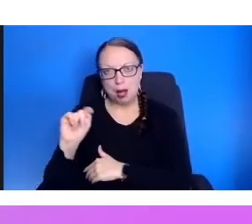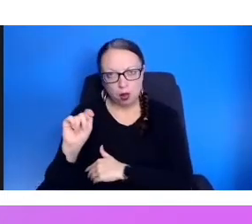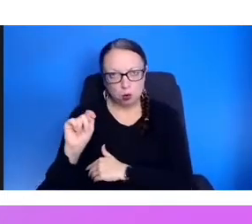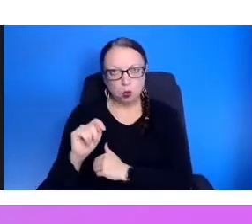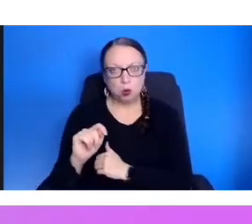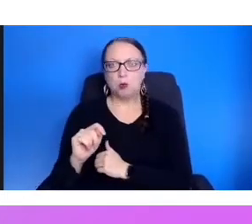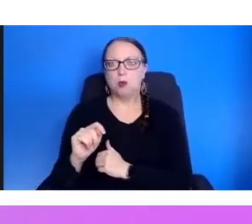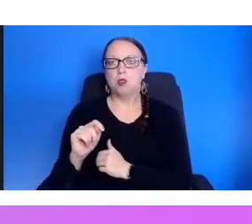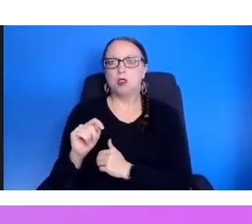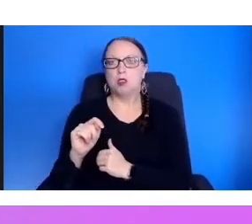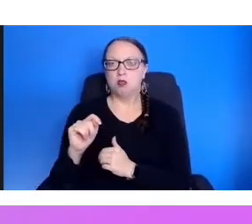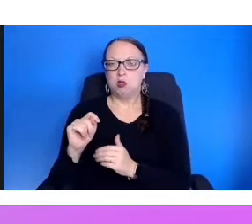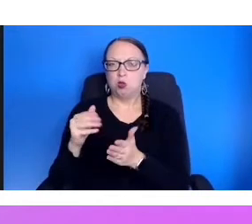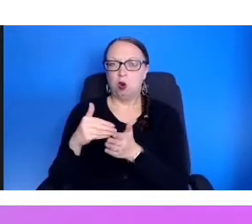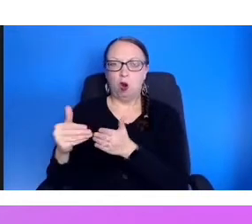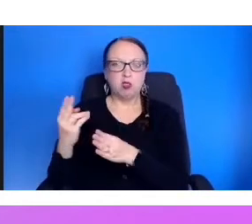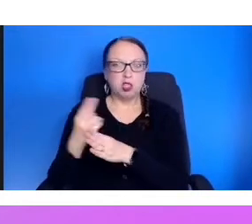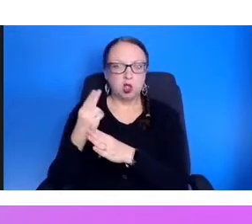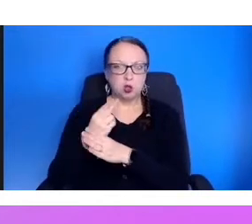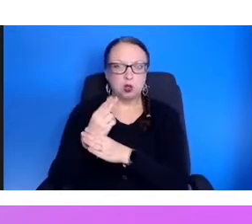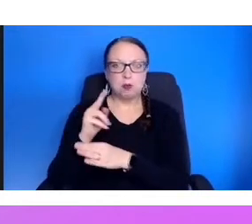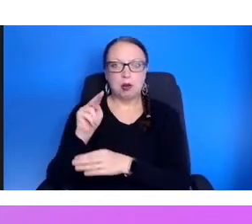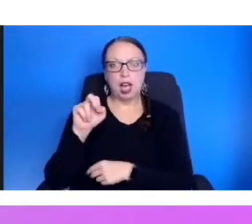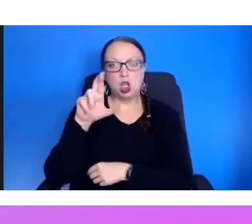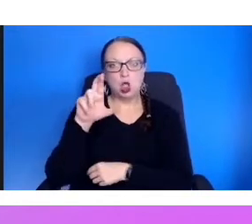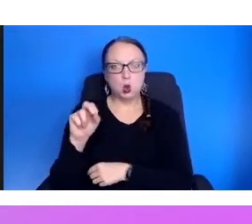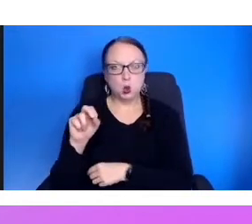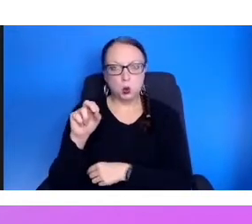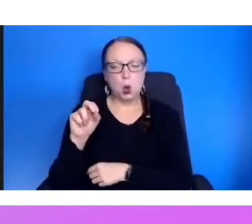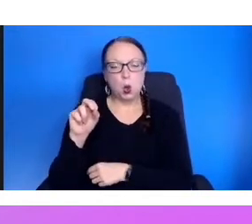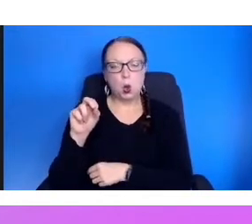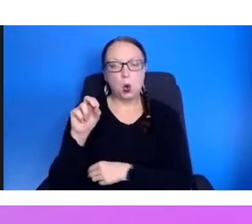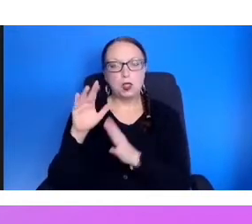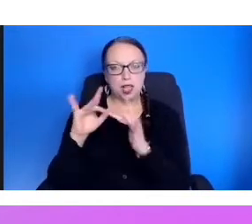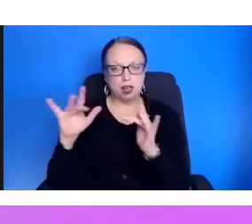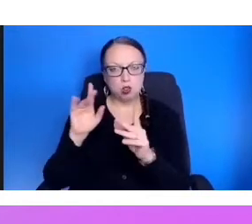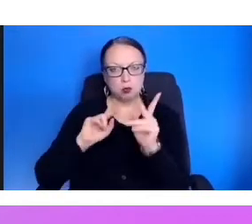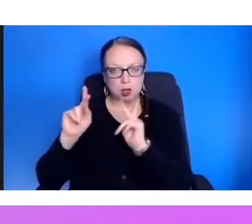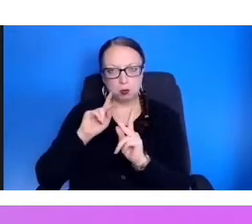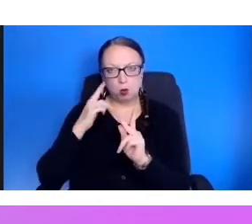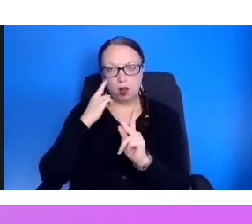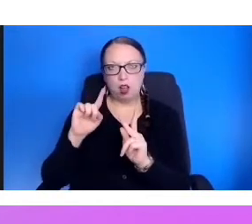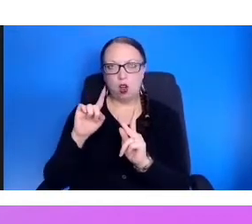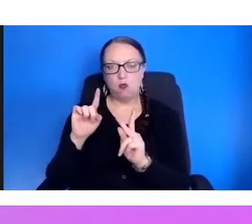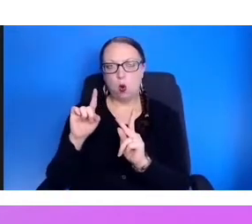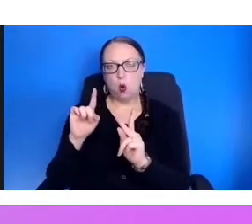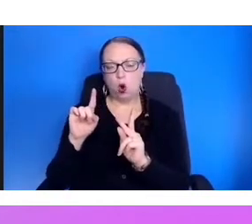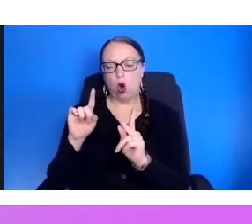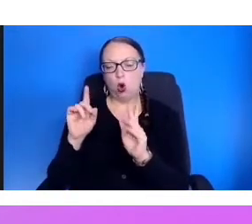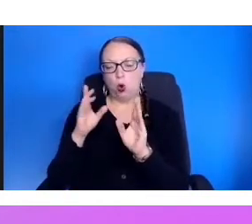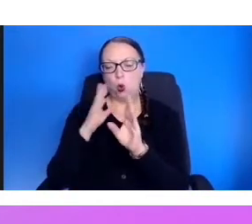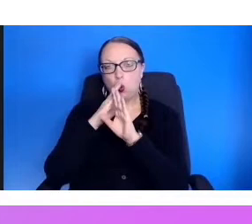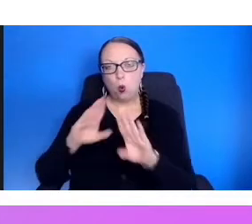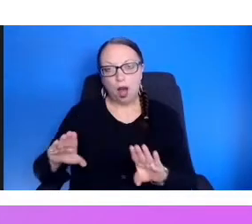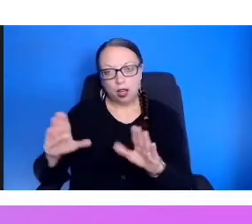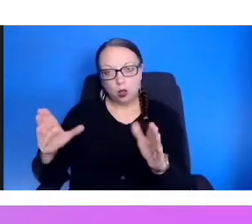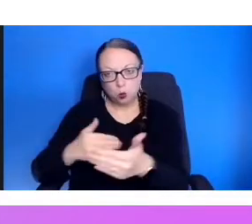by neurodiverse people as breakout rooms or quiet rooms. Carer and service dog facilities